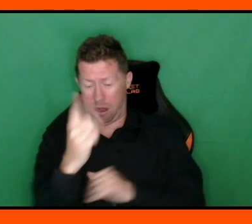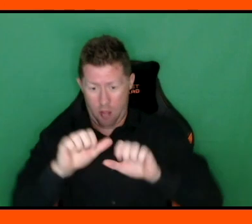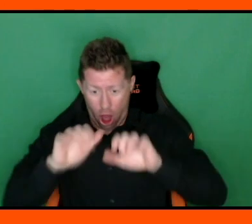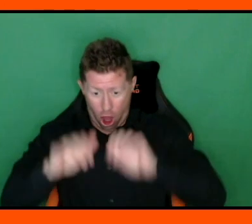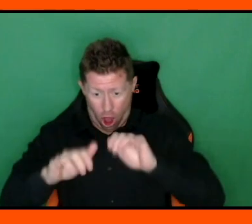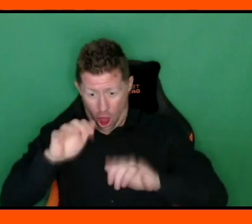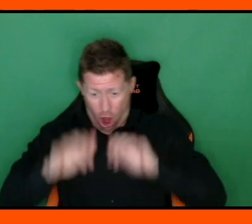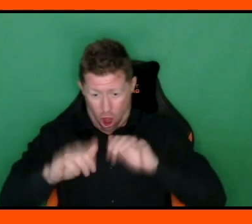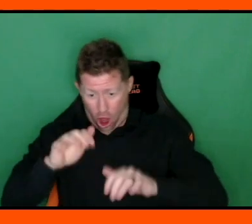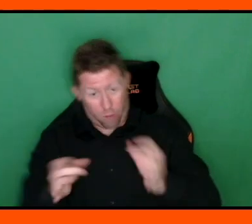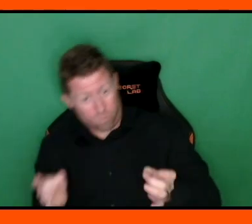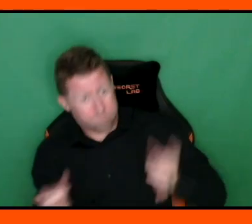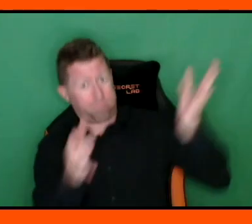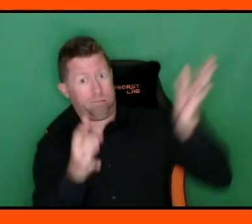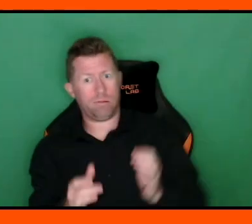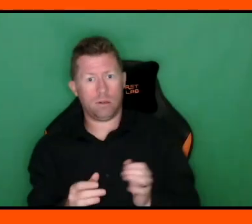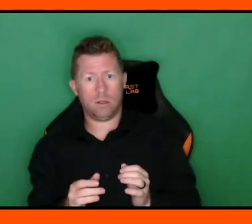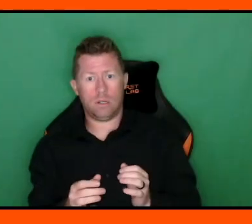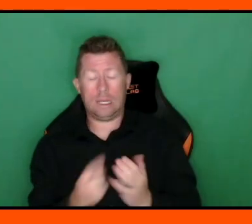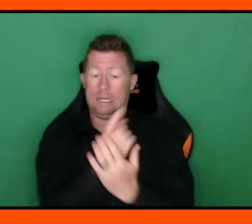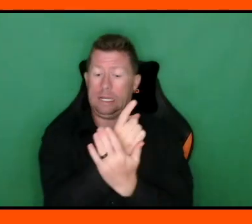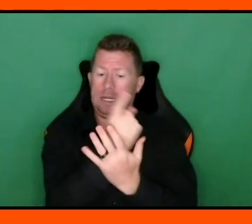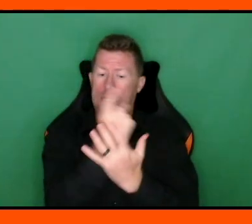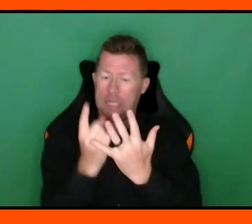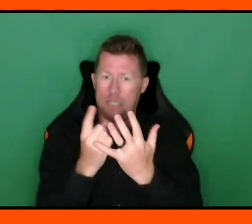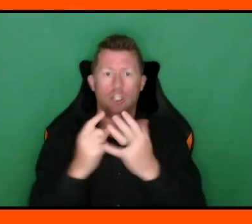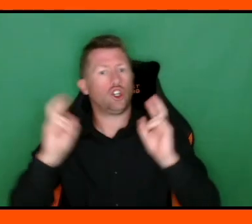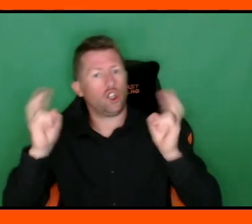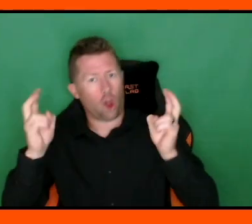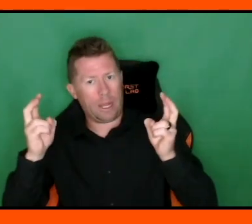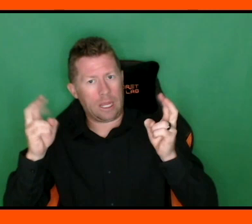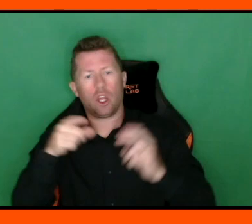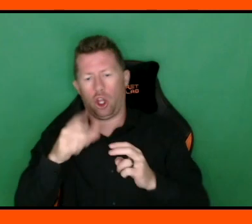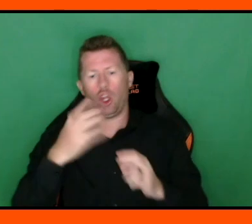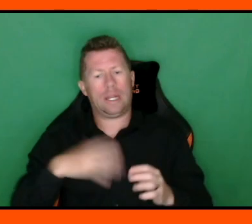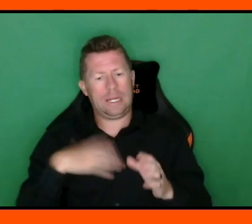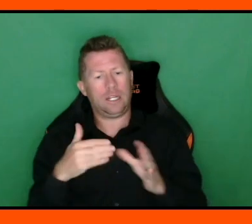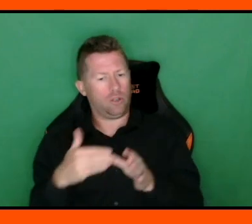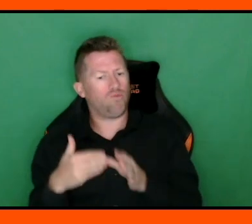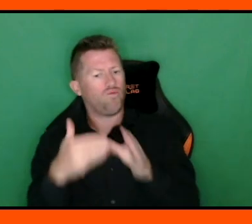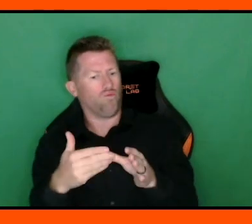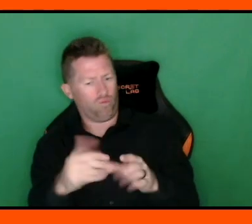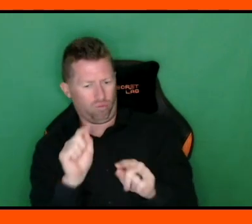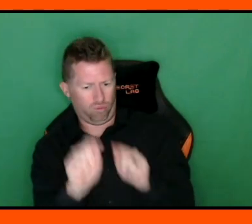For each topic you will be asked to provide a response to a number of questions and we’ll run through those now.